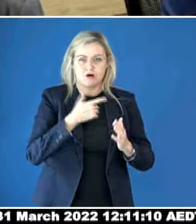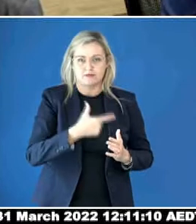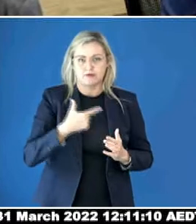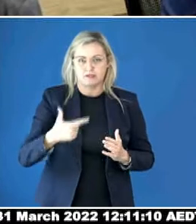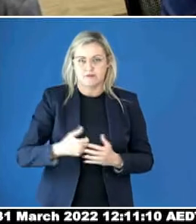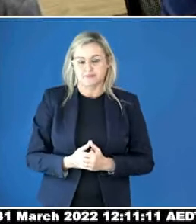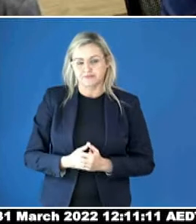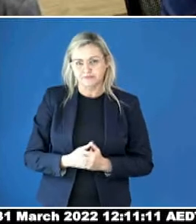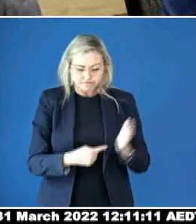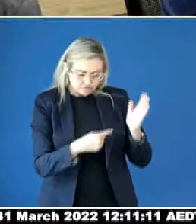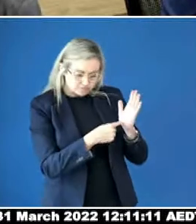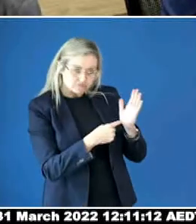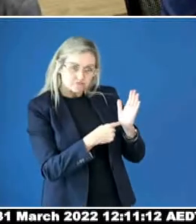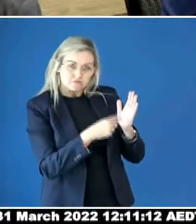And you see there it reads: